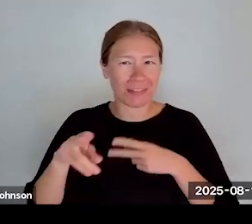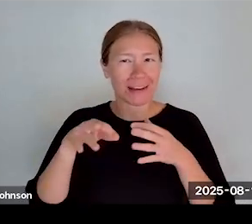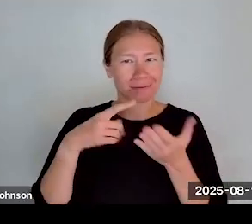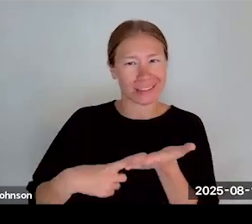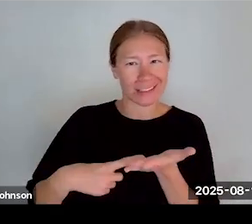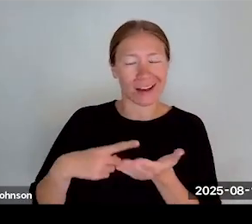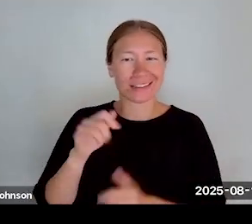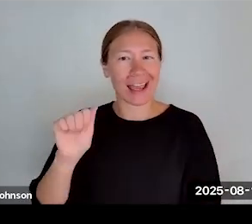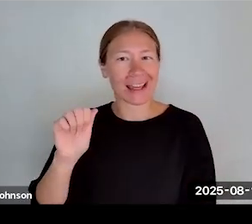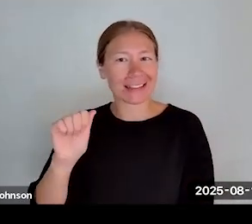for effective communication.